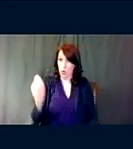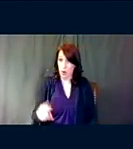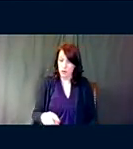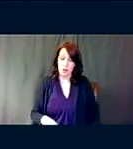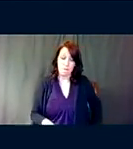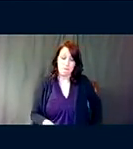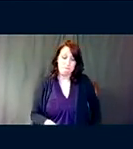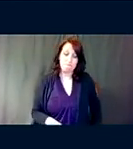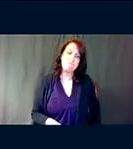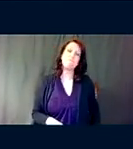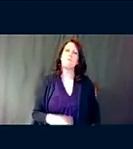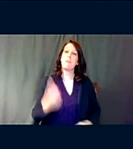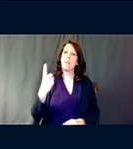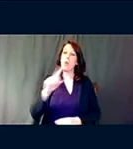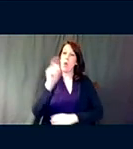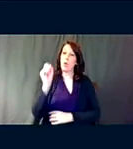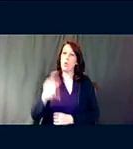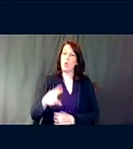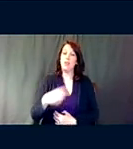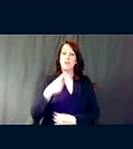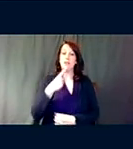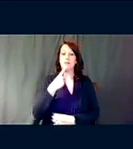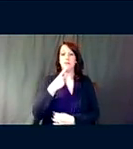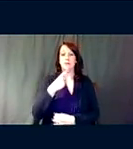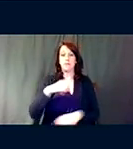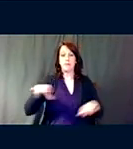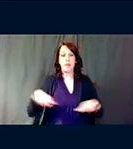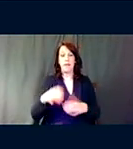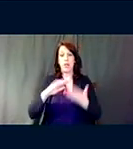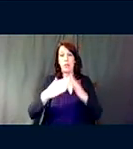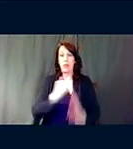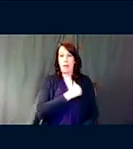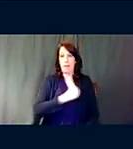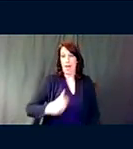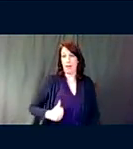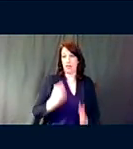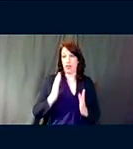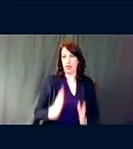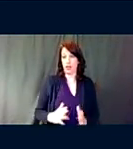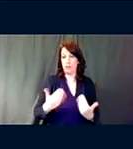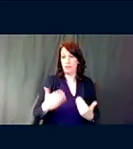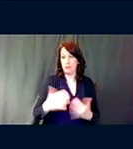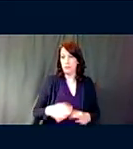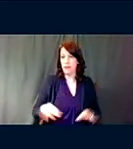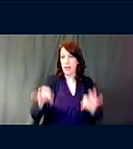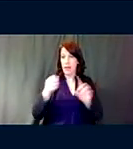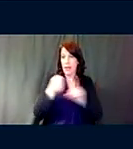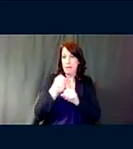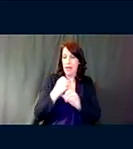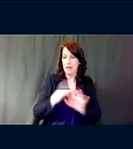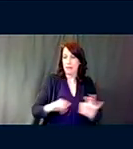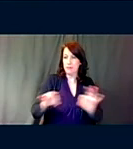QUESTIONS. A QUESTION THAT WE RECEIVED IS IMPACT OF COMMUNITY AMBASSADORS